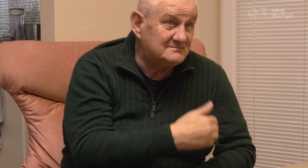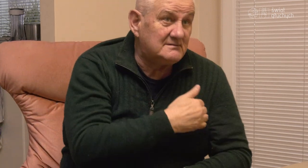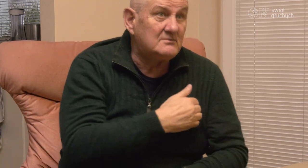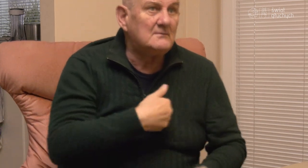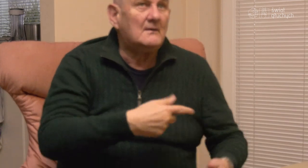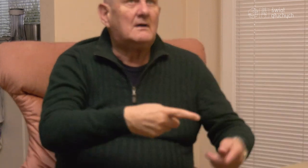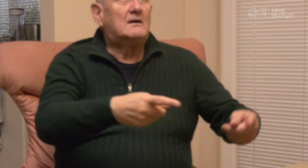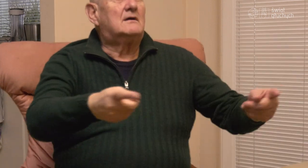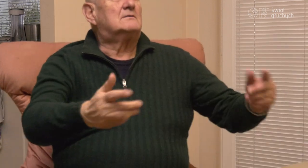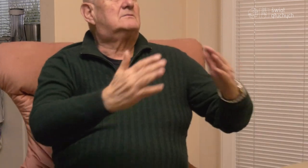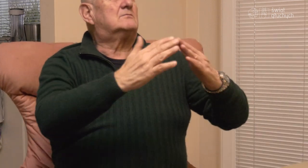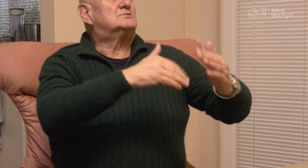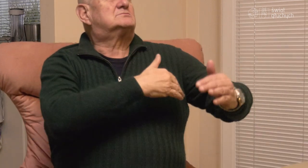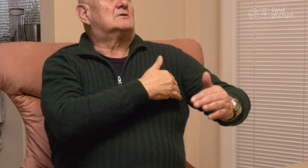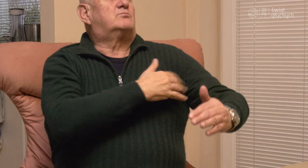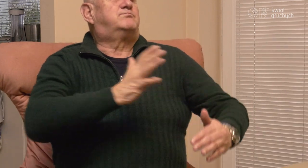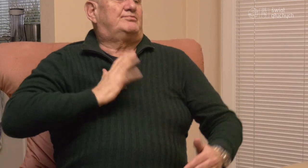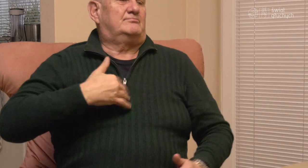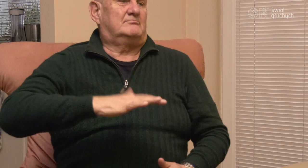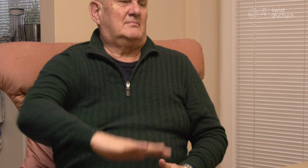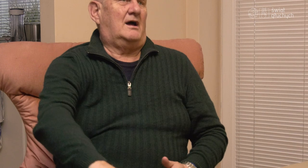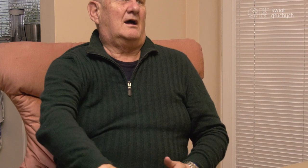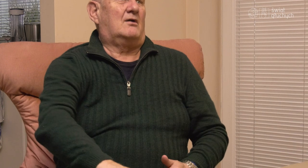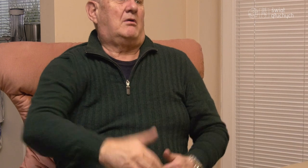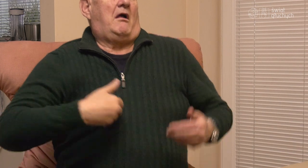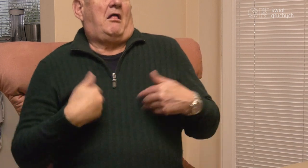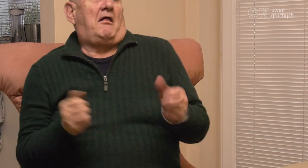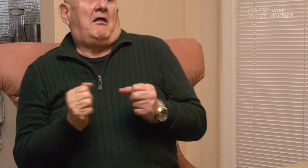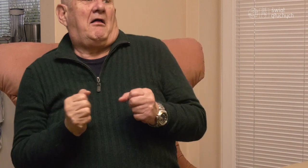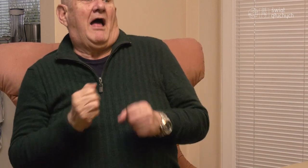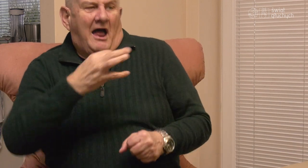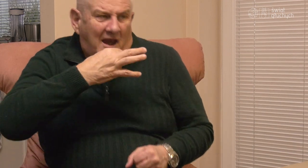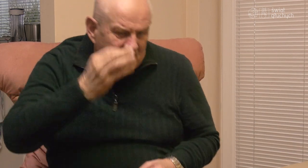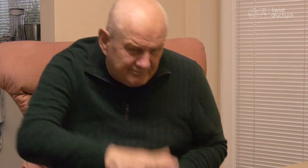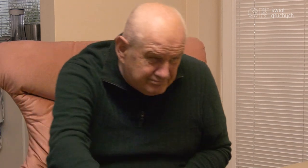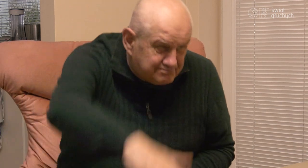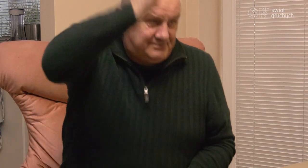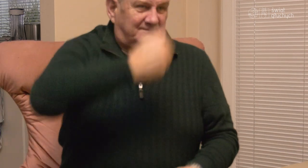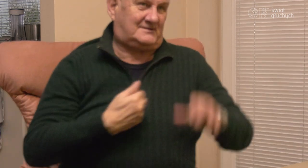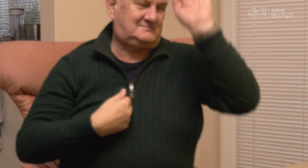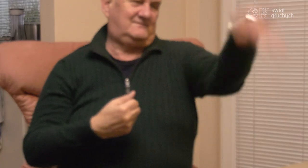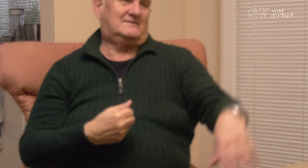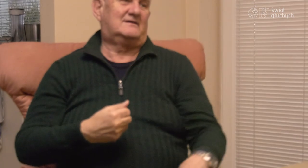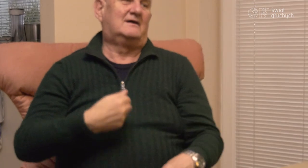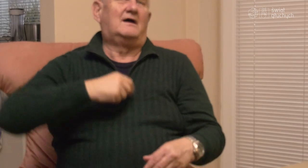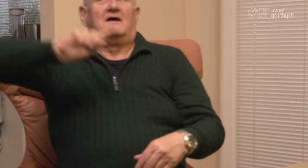I returned in front of the building I was so afraid of when I was young. It's a pity, it was better to stay already in this school from a young age,